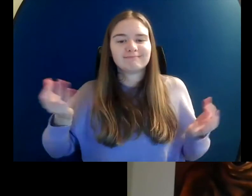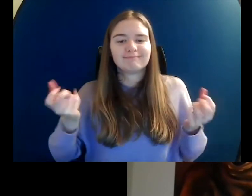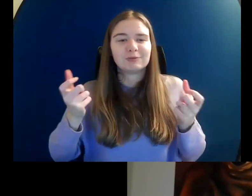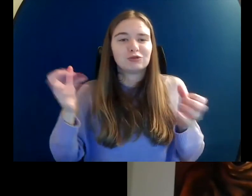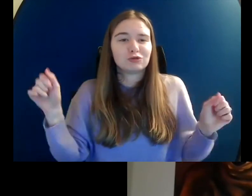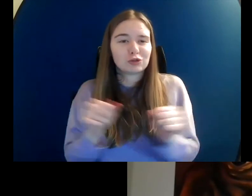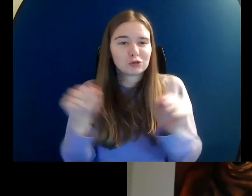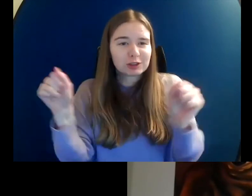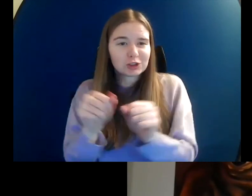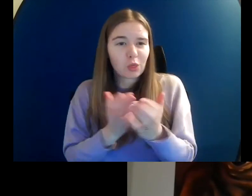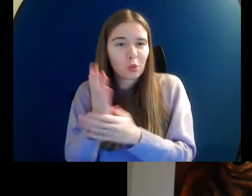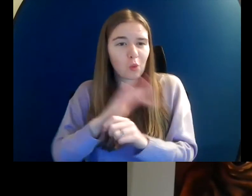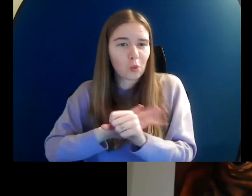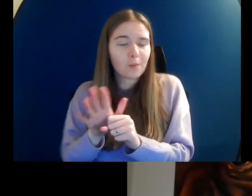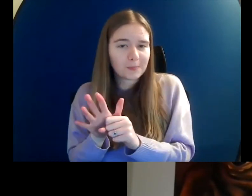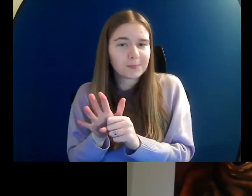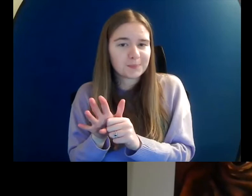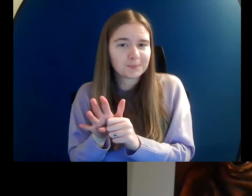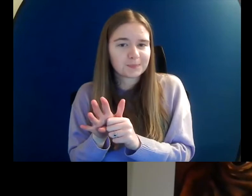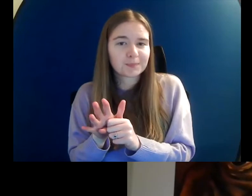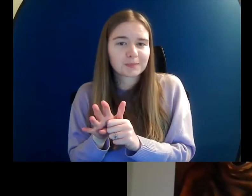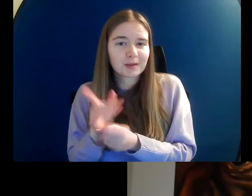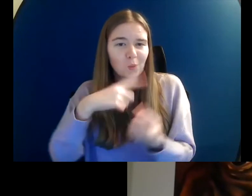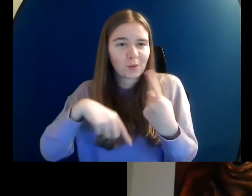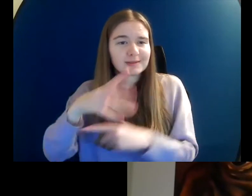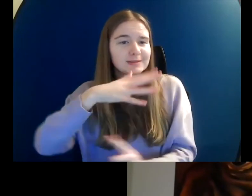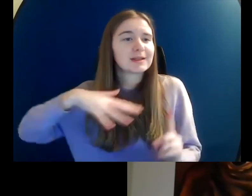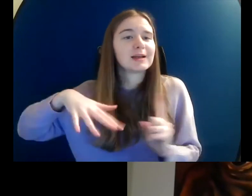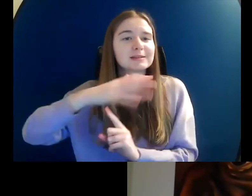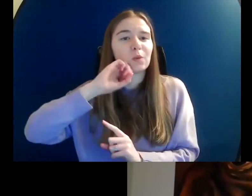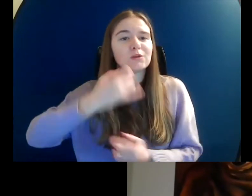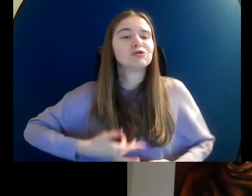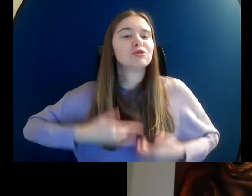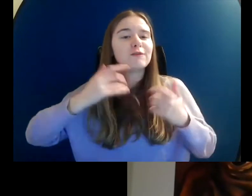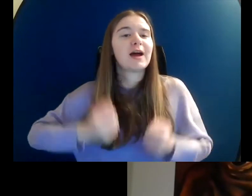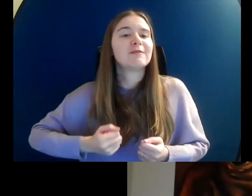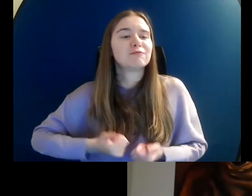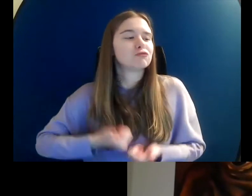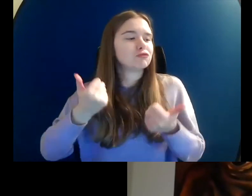through the pandemic waivers, and although we as a society would survive great changes to reverse global warming,